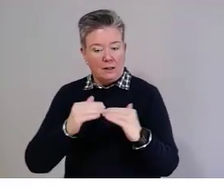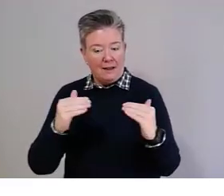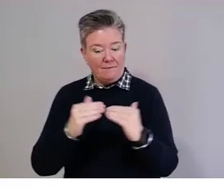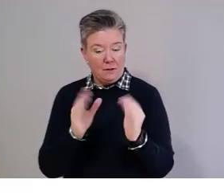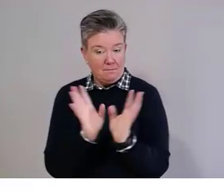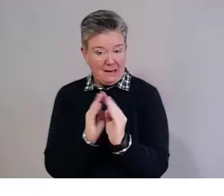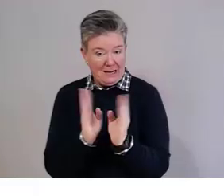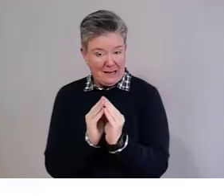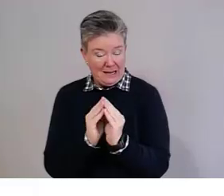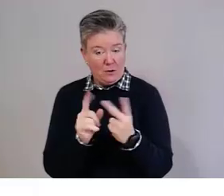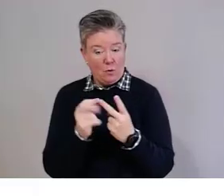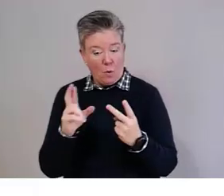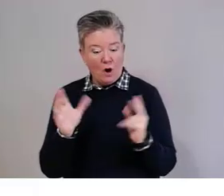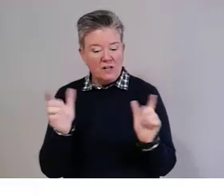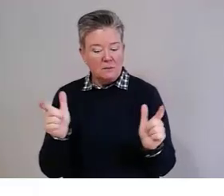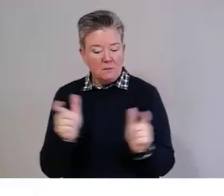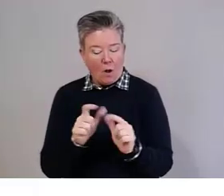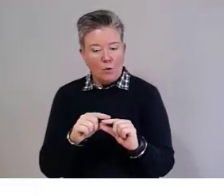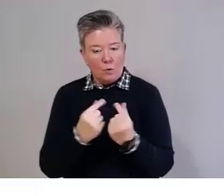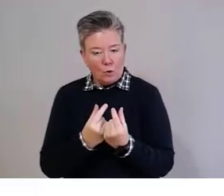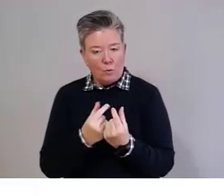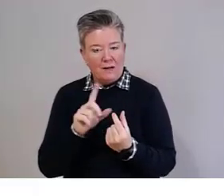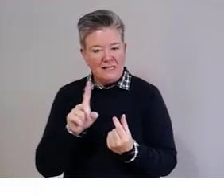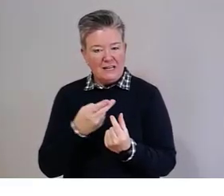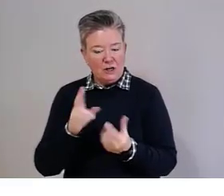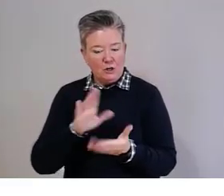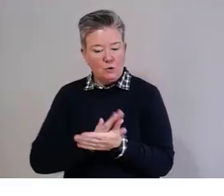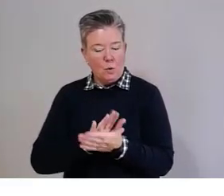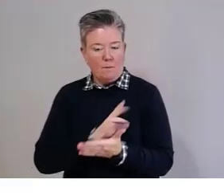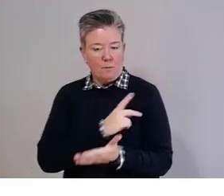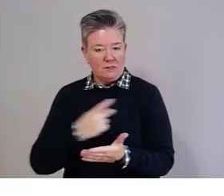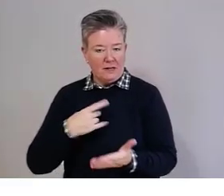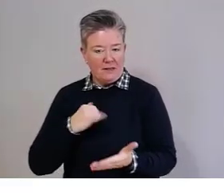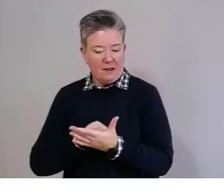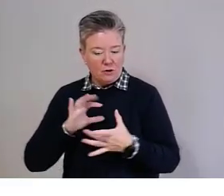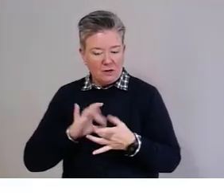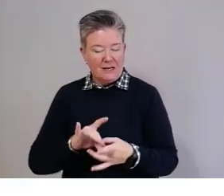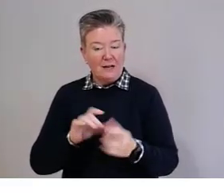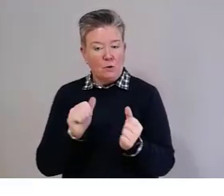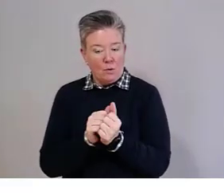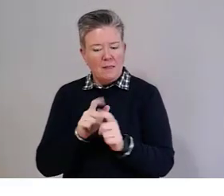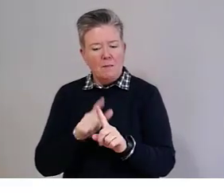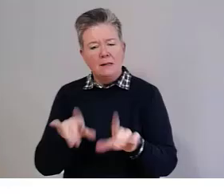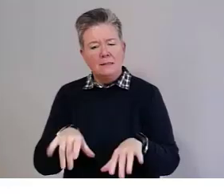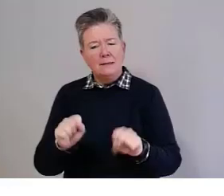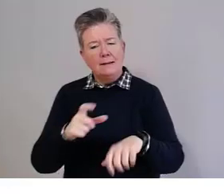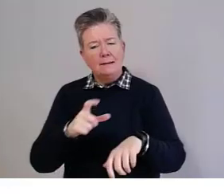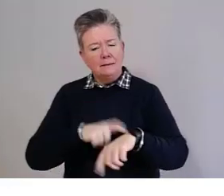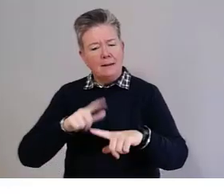or a small group of DHH school personnel that you're connected with. But take time to share examples